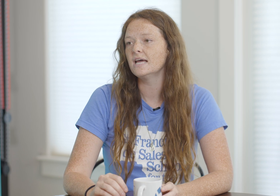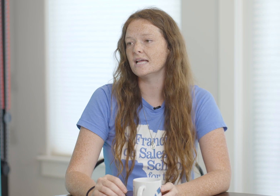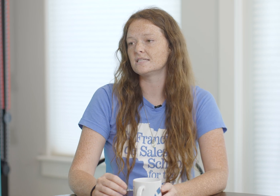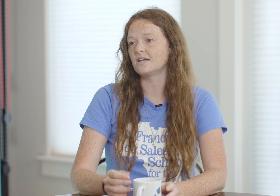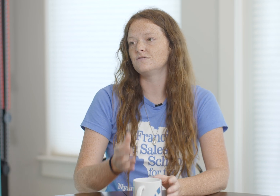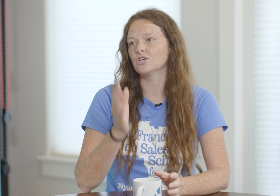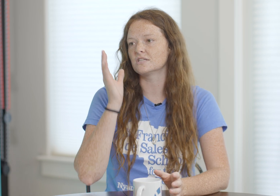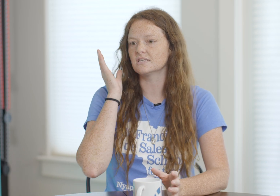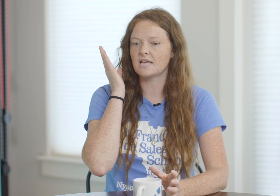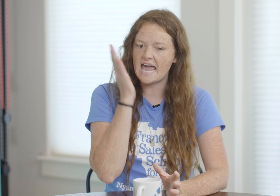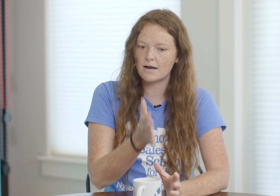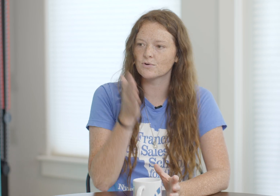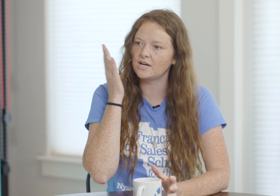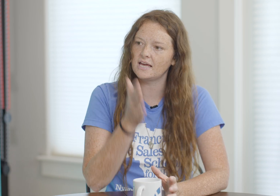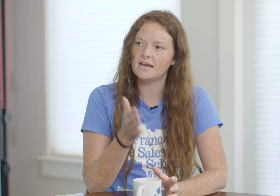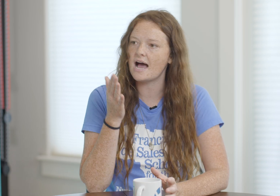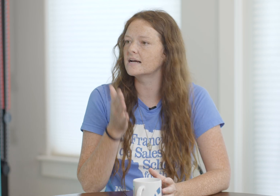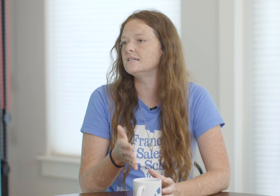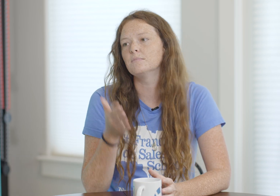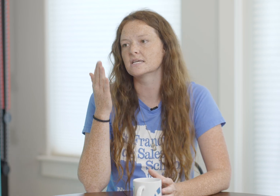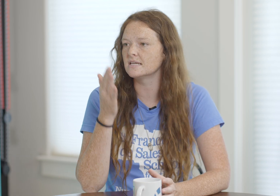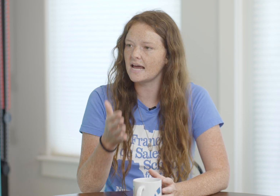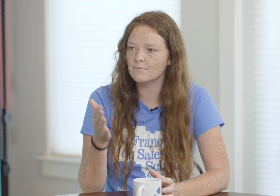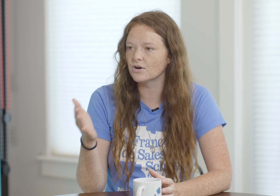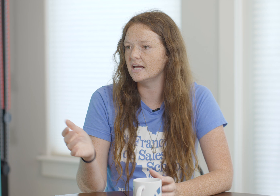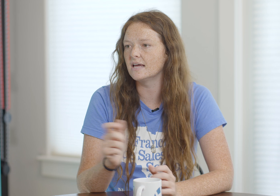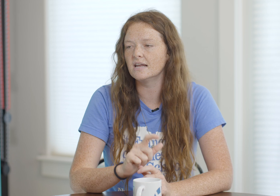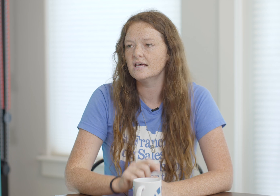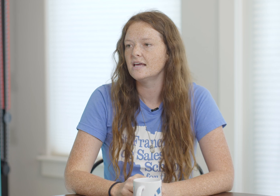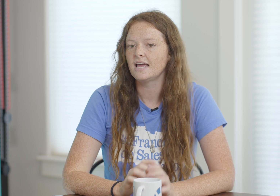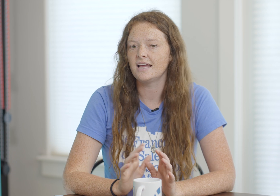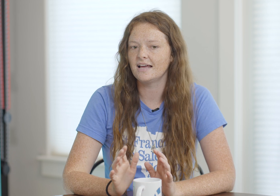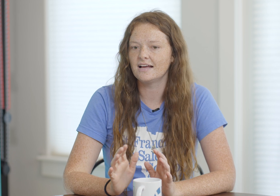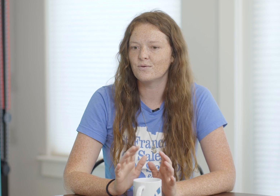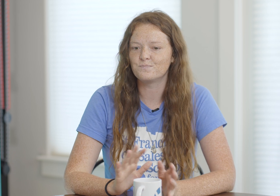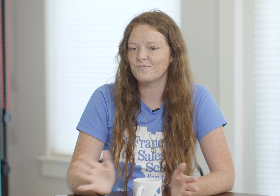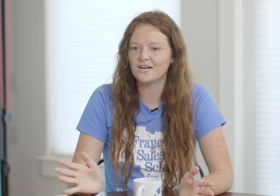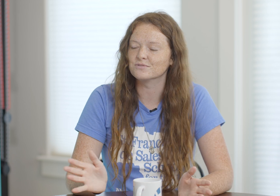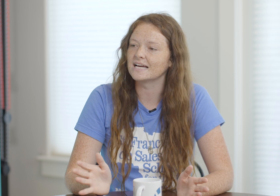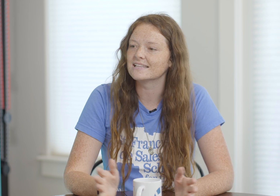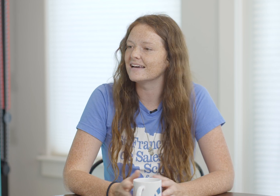Instead of just hammering in academics and hammering in. I don't like that.